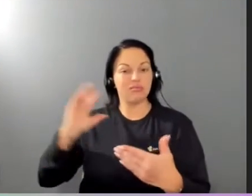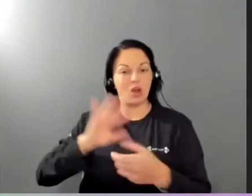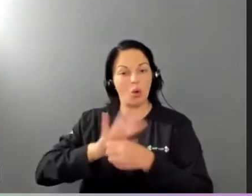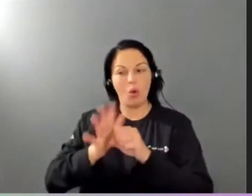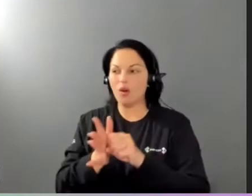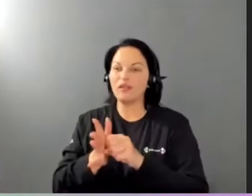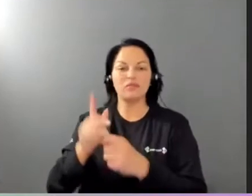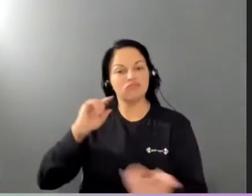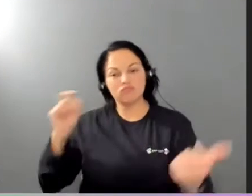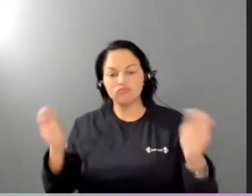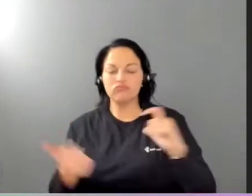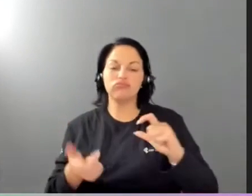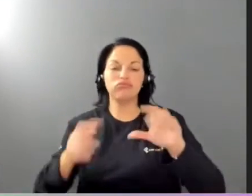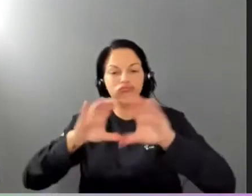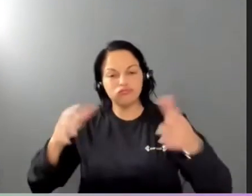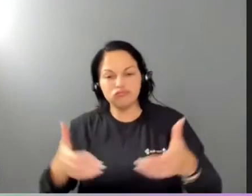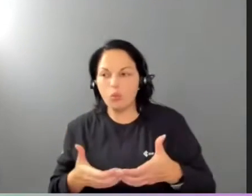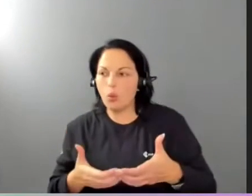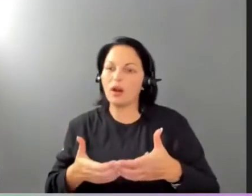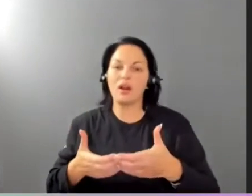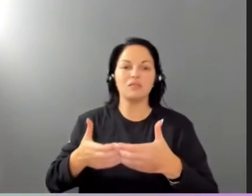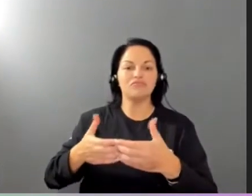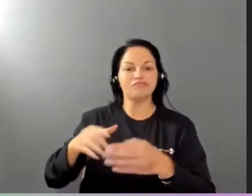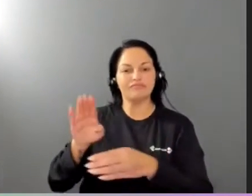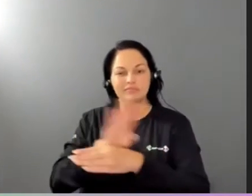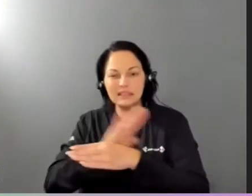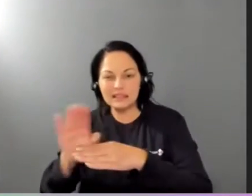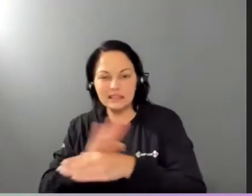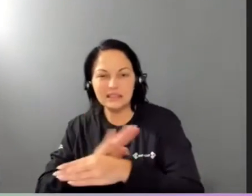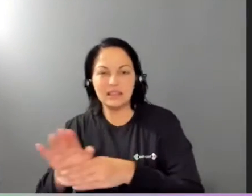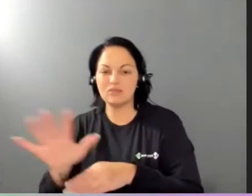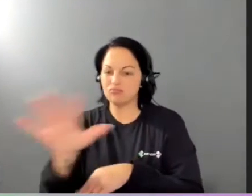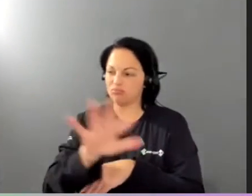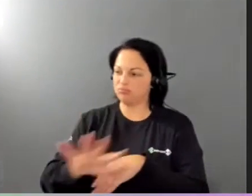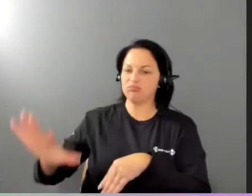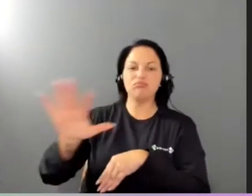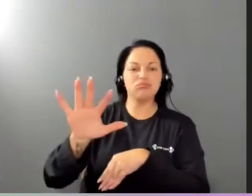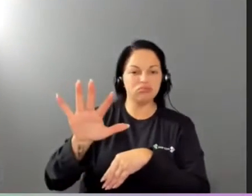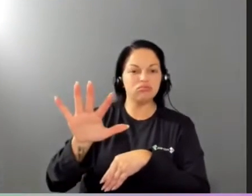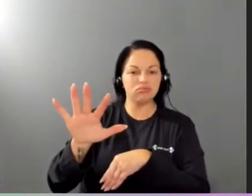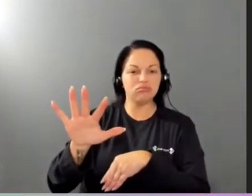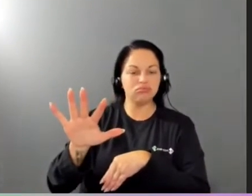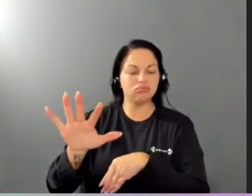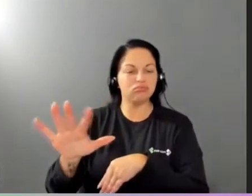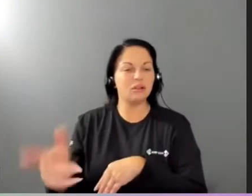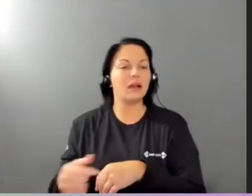few years as we all know, and we all talk about, have really accelerated digital transformation of our world,